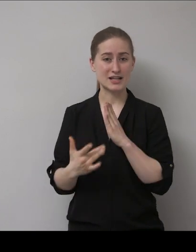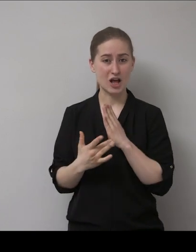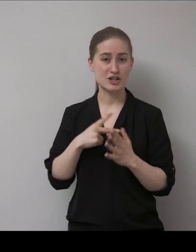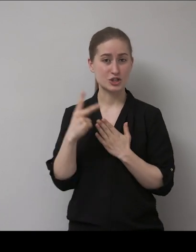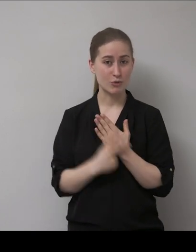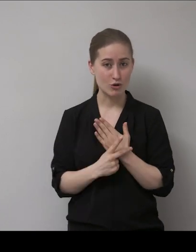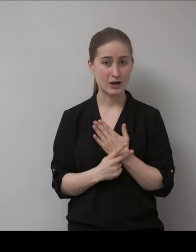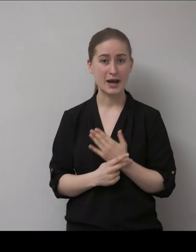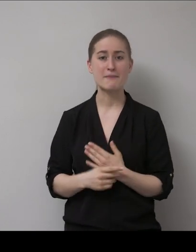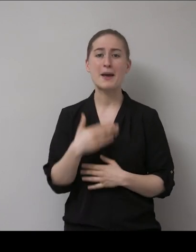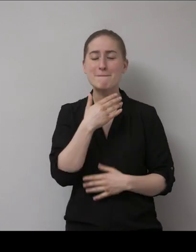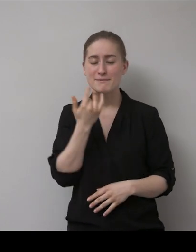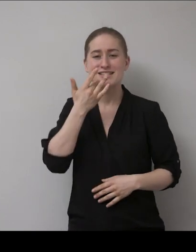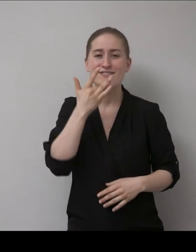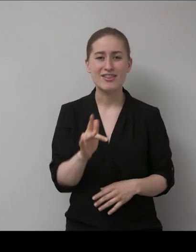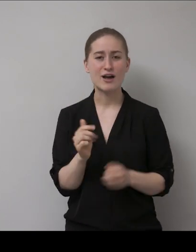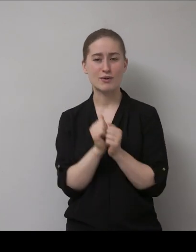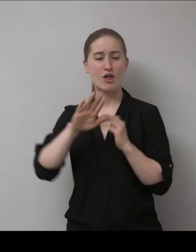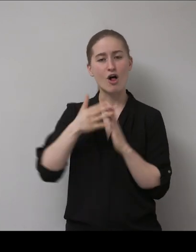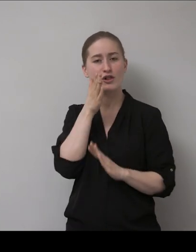and best of luck with all of your future endeavors.